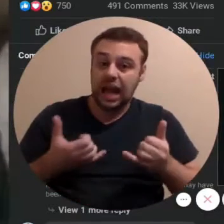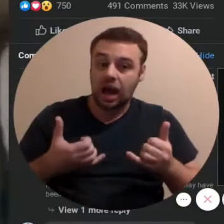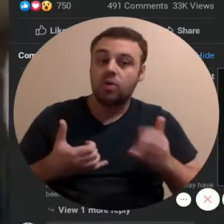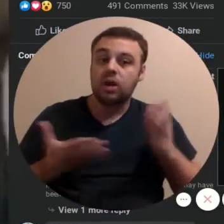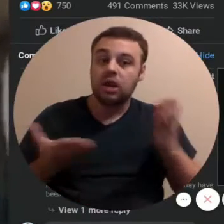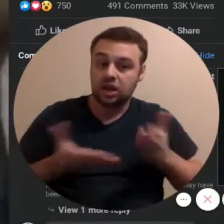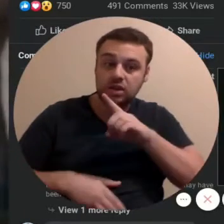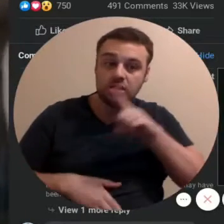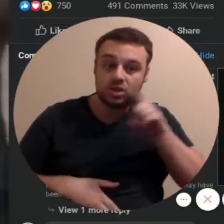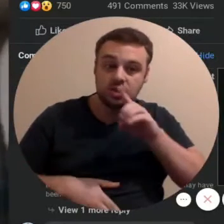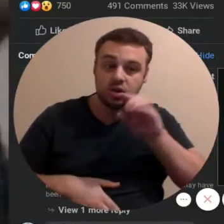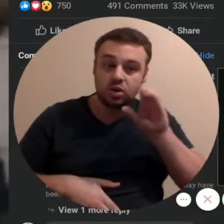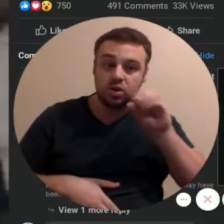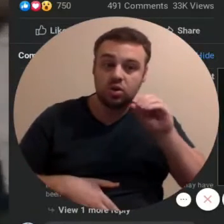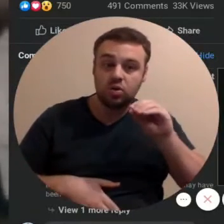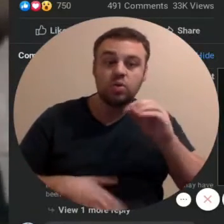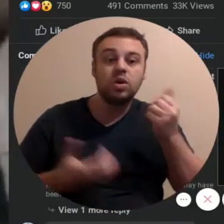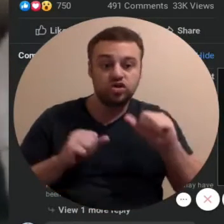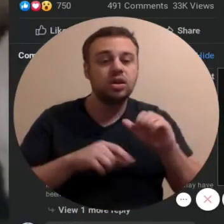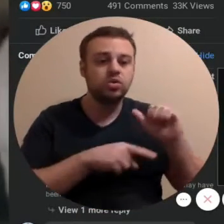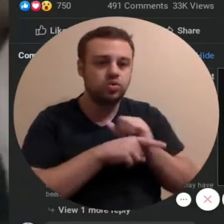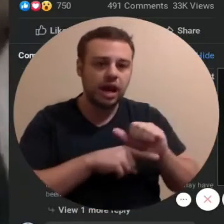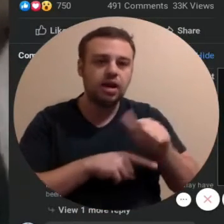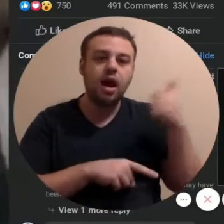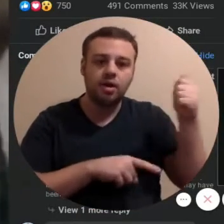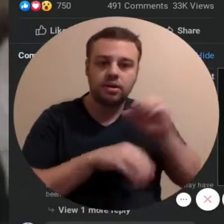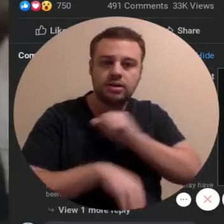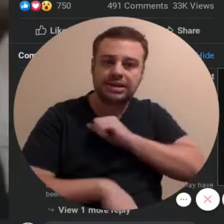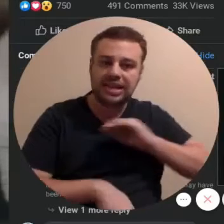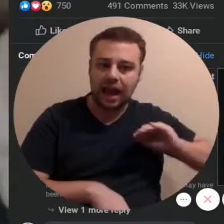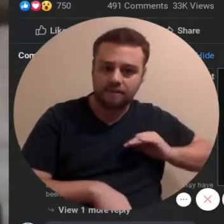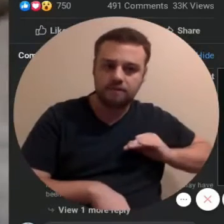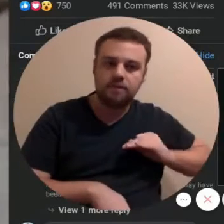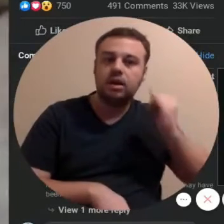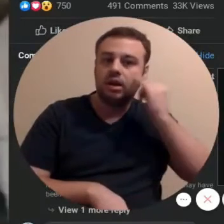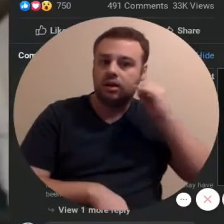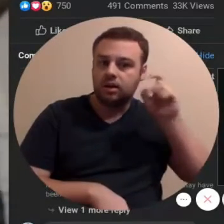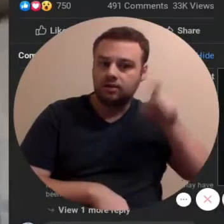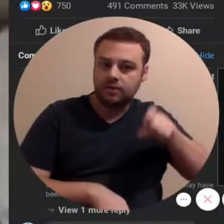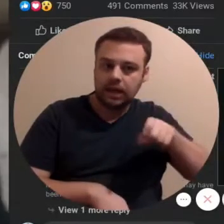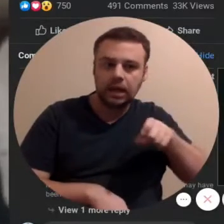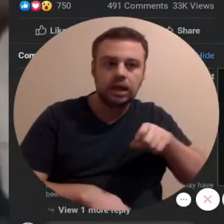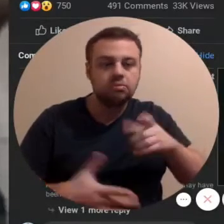something happened and we needed- you know, if somebody got sick we need to